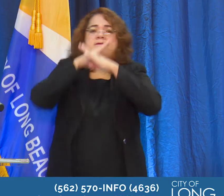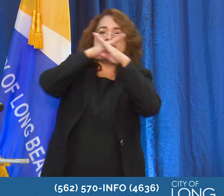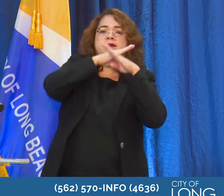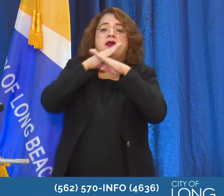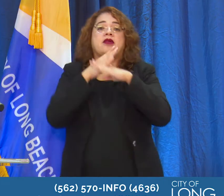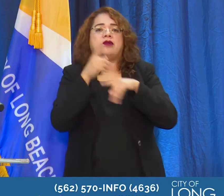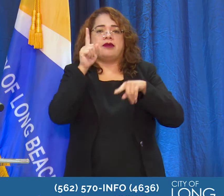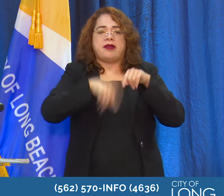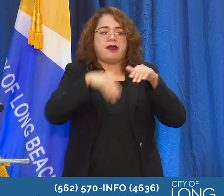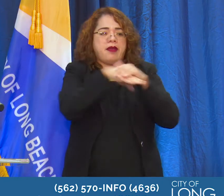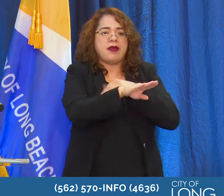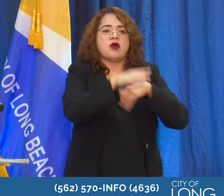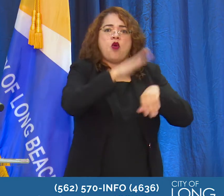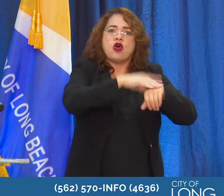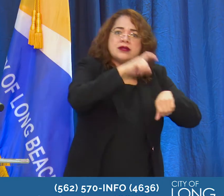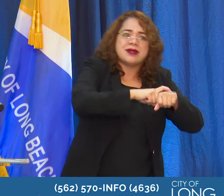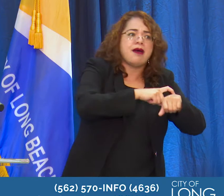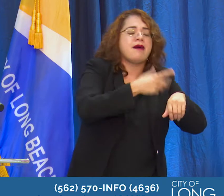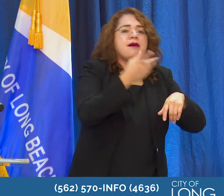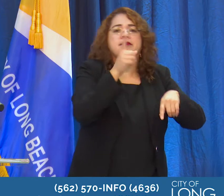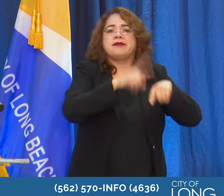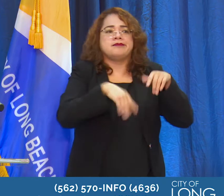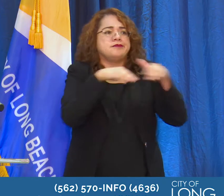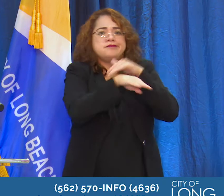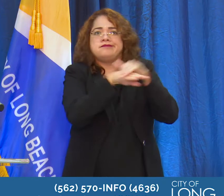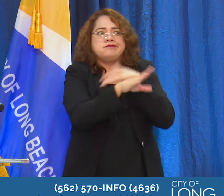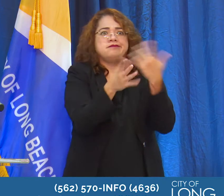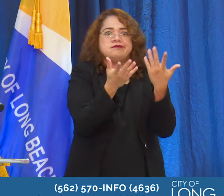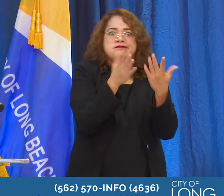pandemic. Those without access to health insurance